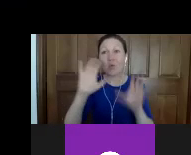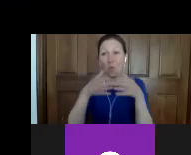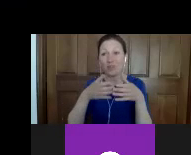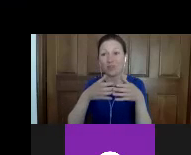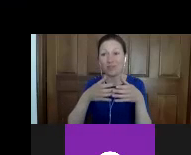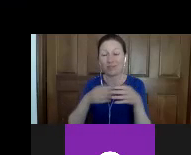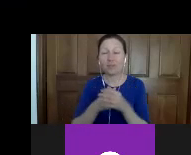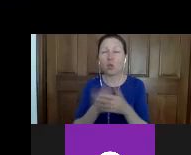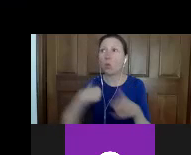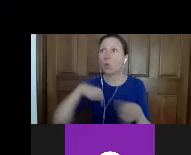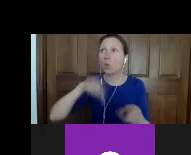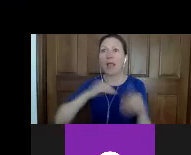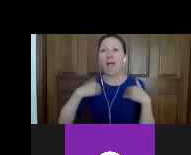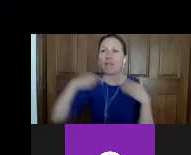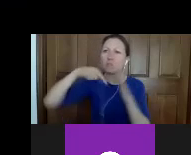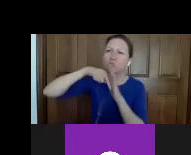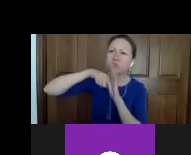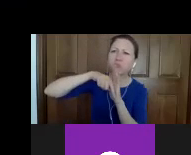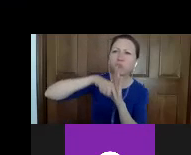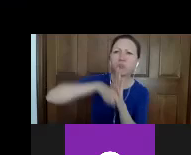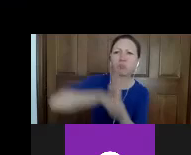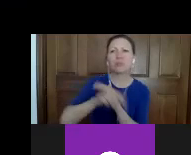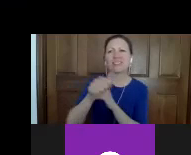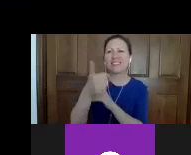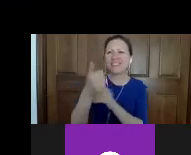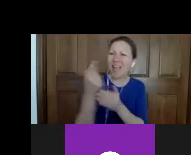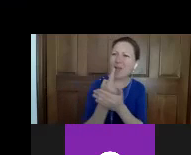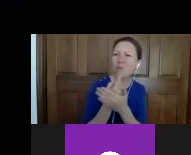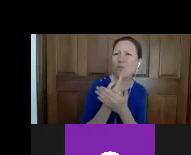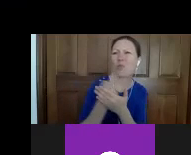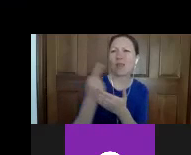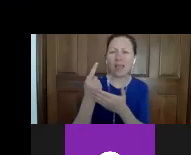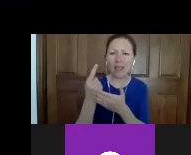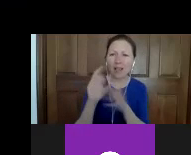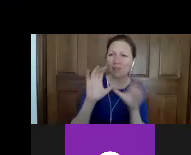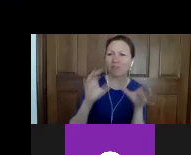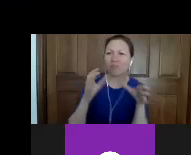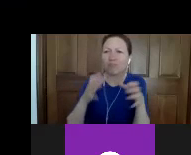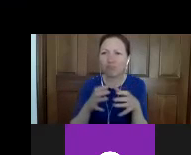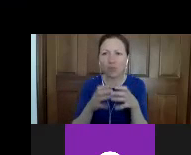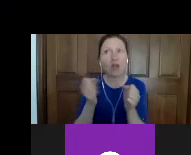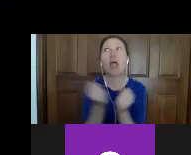in depth ten week course on everything you need to know about how to get a job, how to